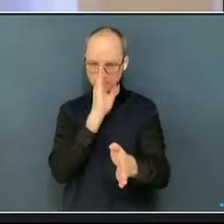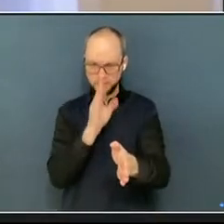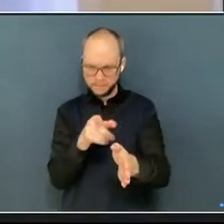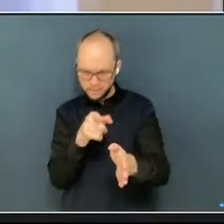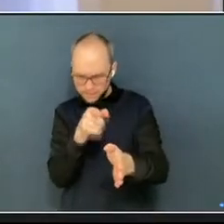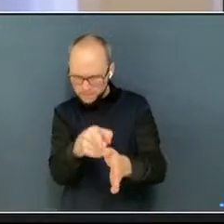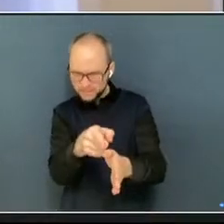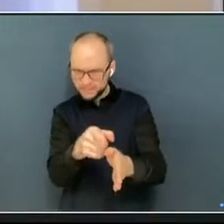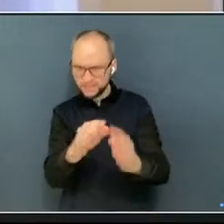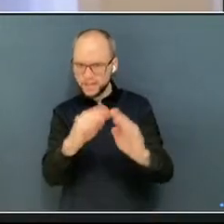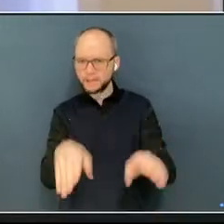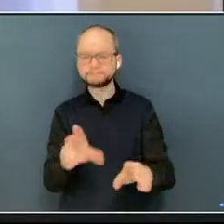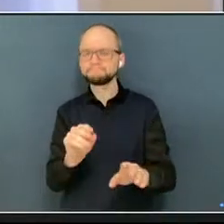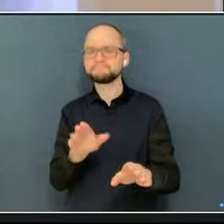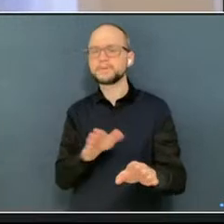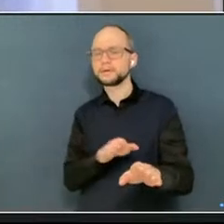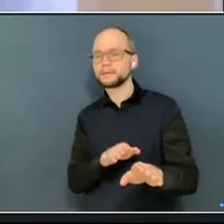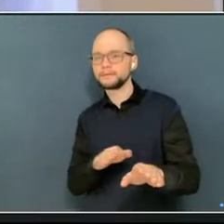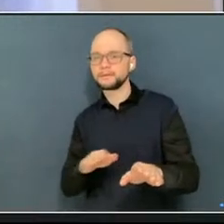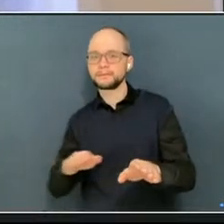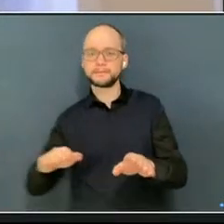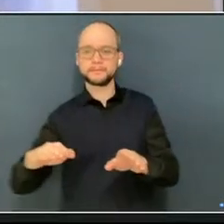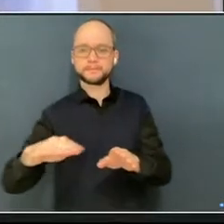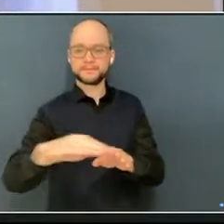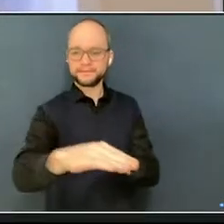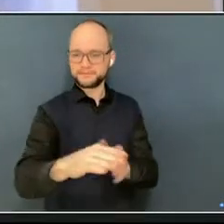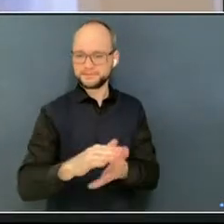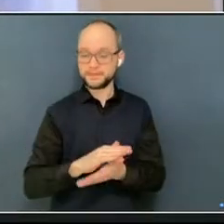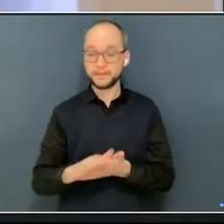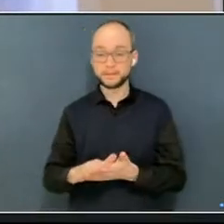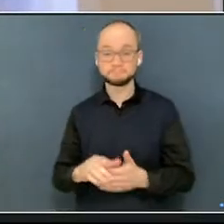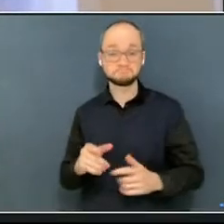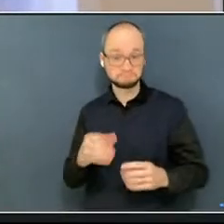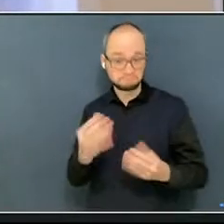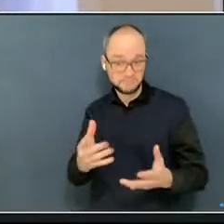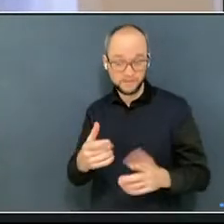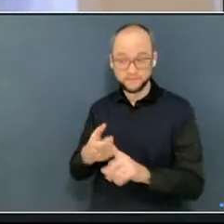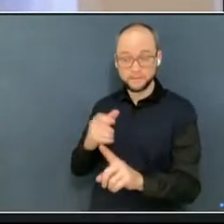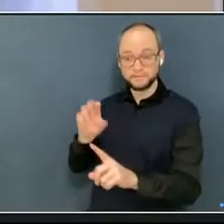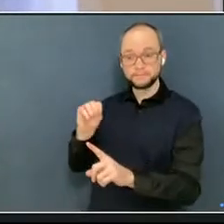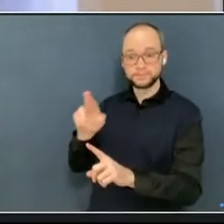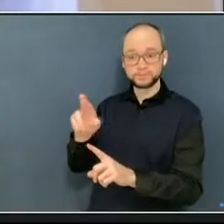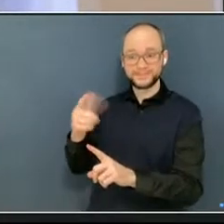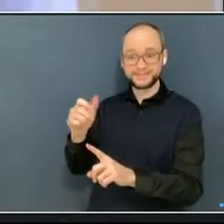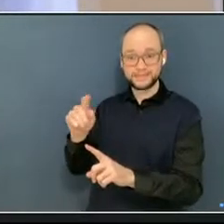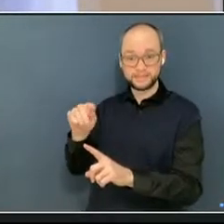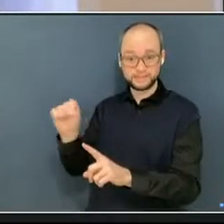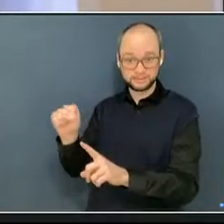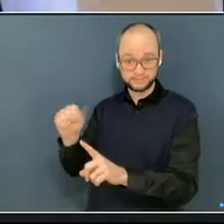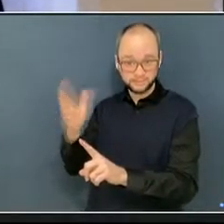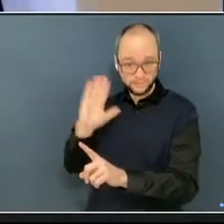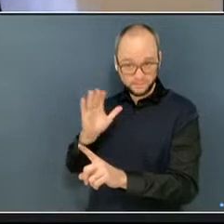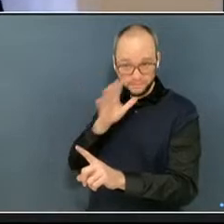I have a system when it comes to farming. This I learned from Mr. Getz. Set chores at set times.